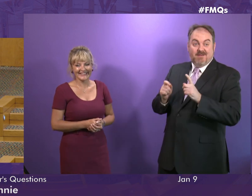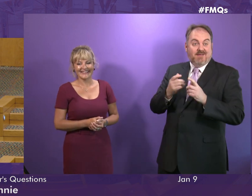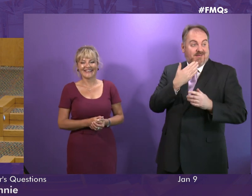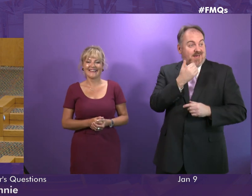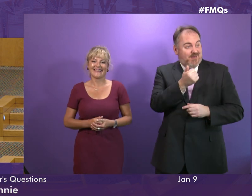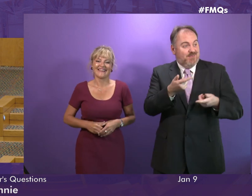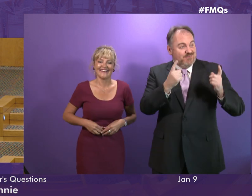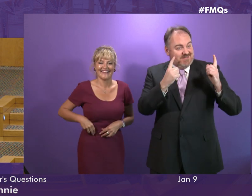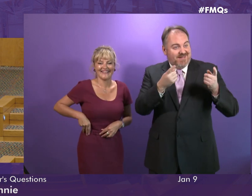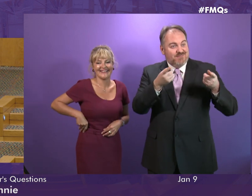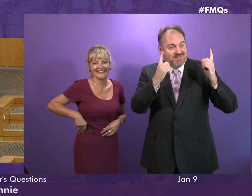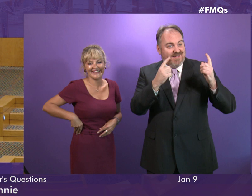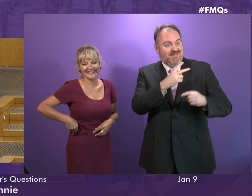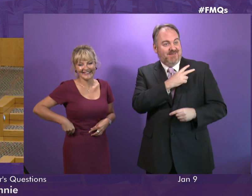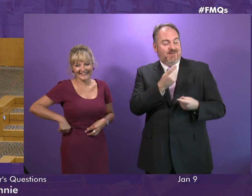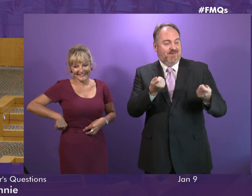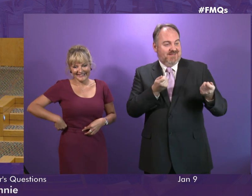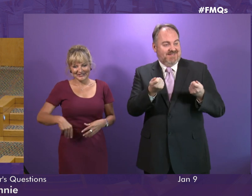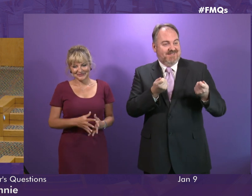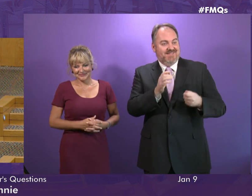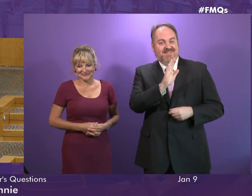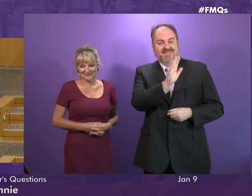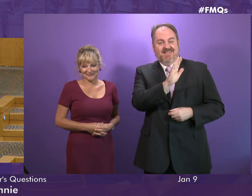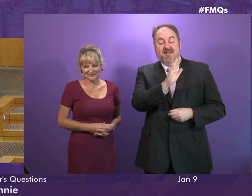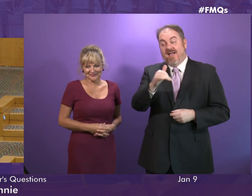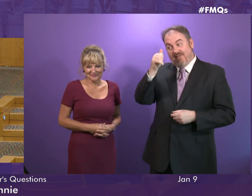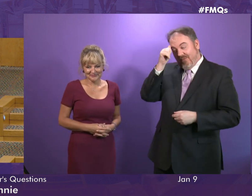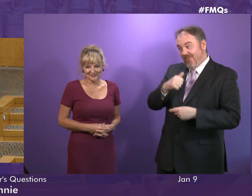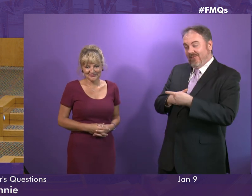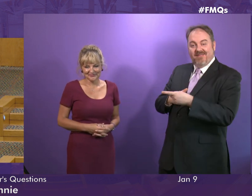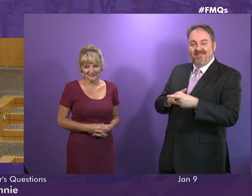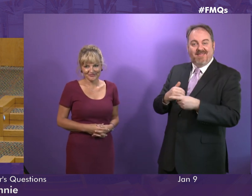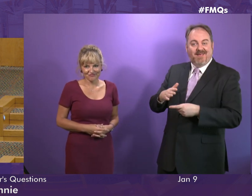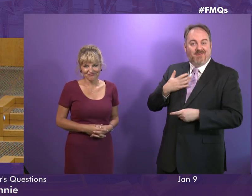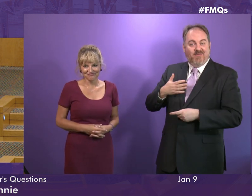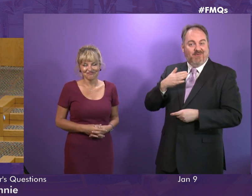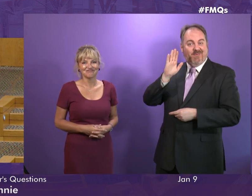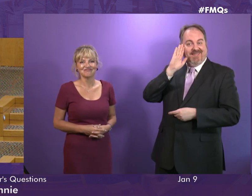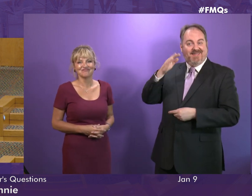Presiding Officer, and we know why.